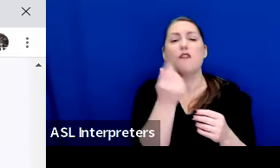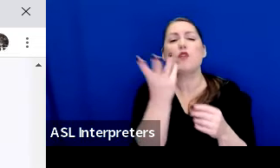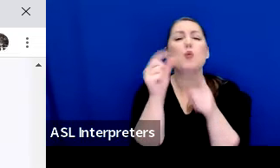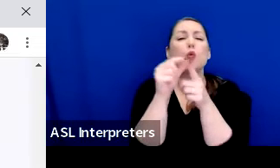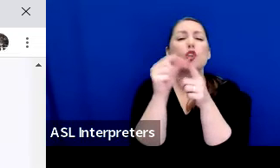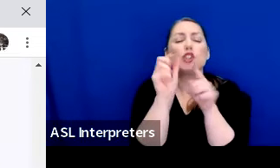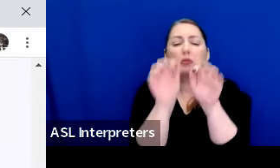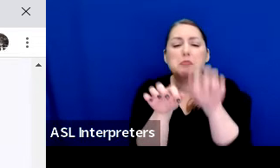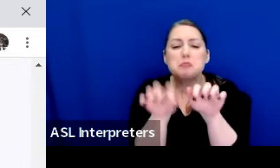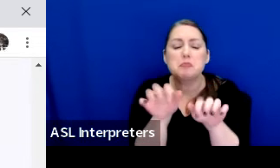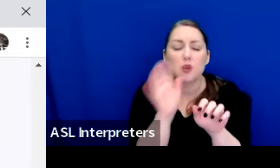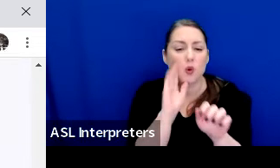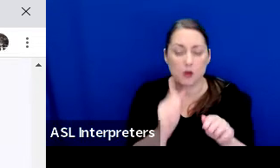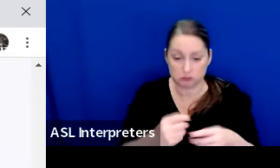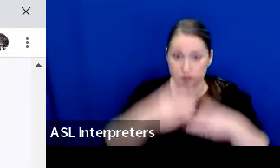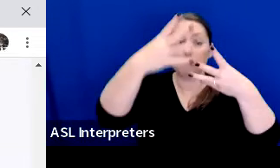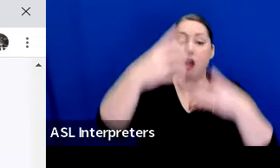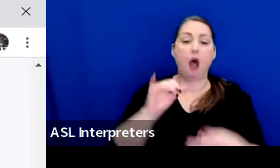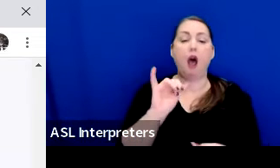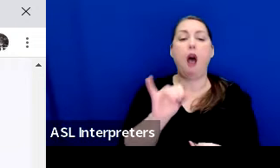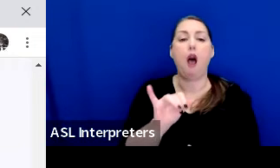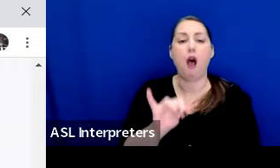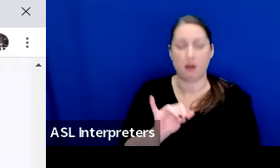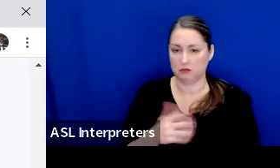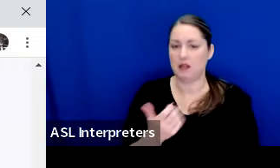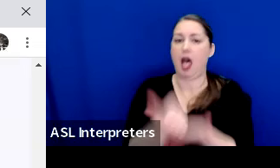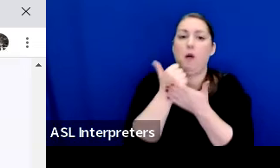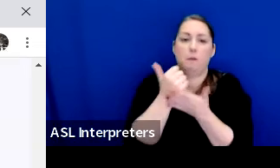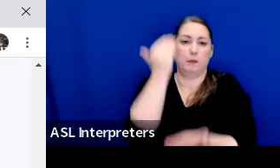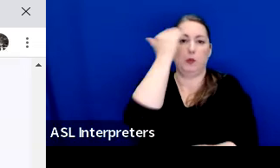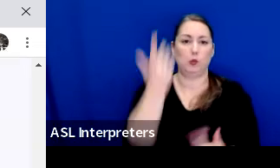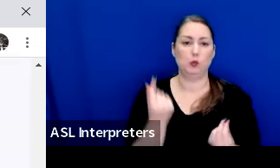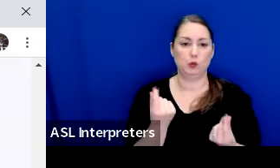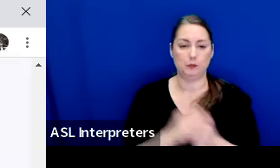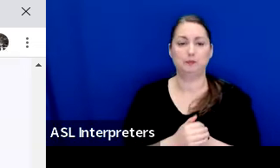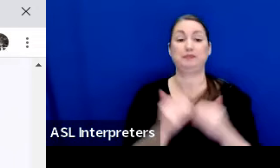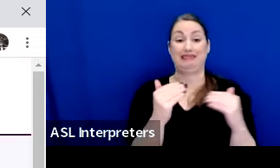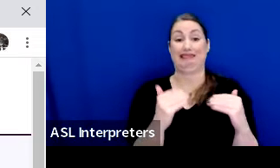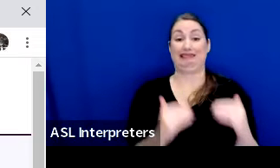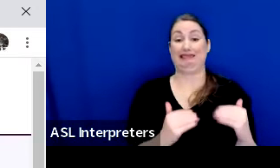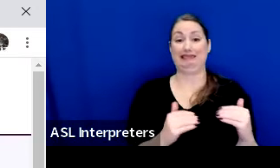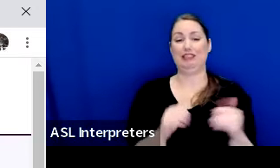So that's the support course. There's also a training course that's for the very first time.